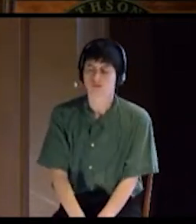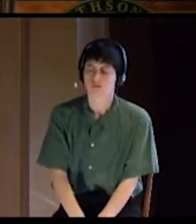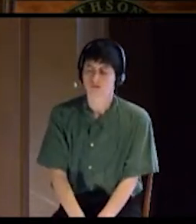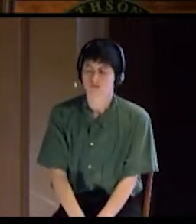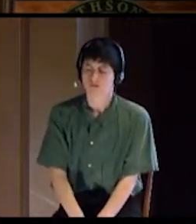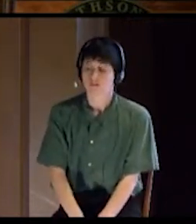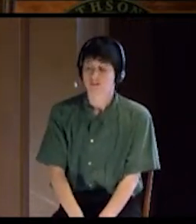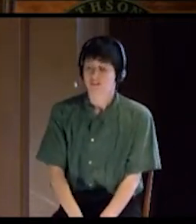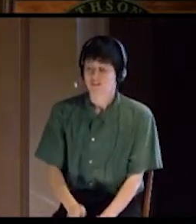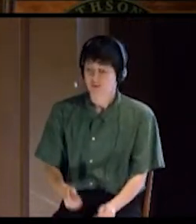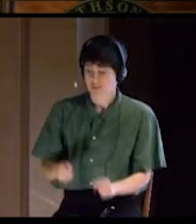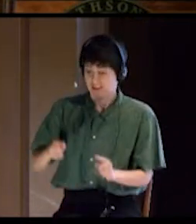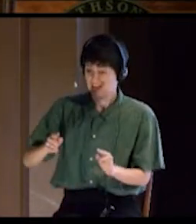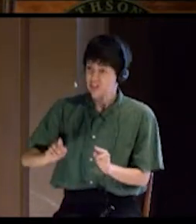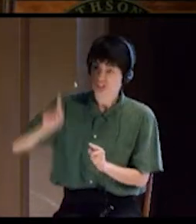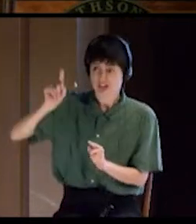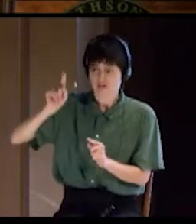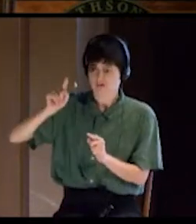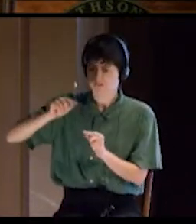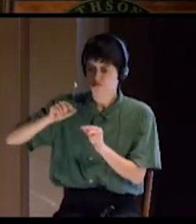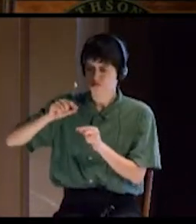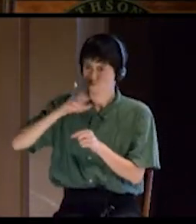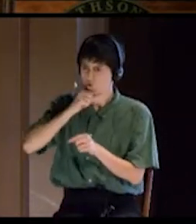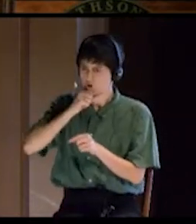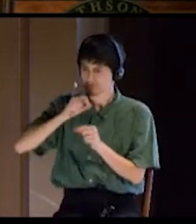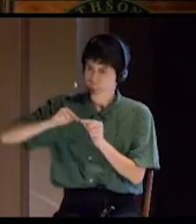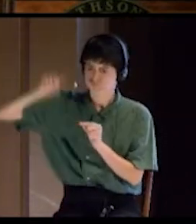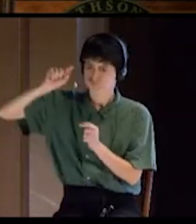which I find quite amazing and very hopeful.